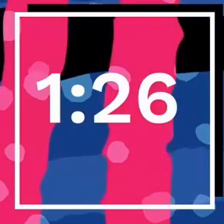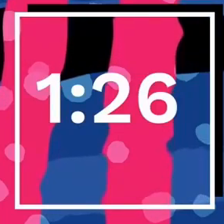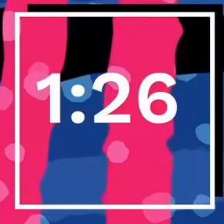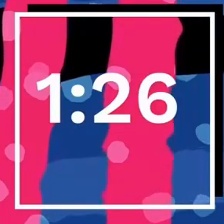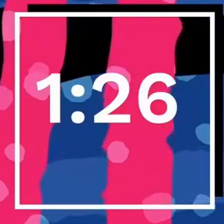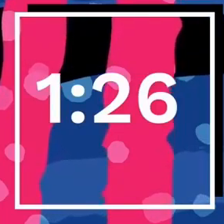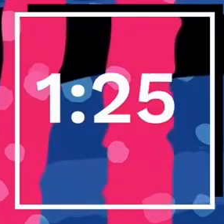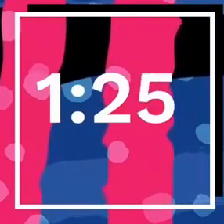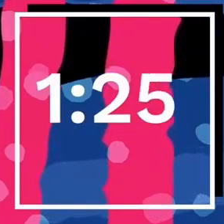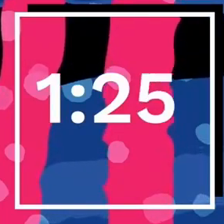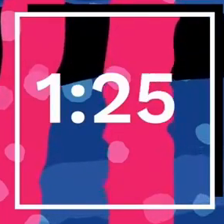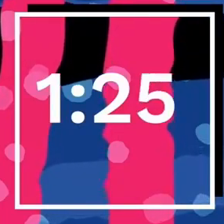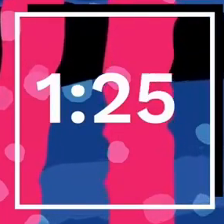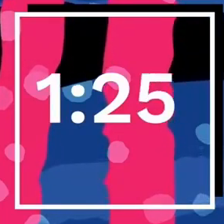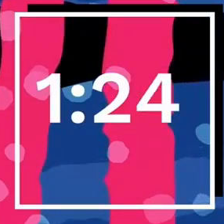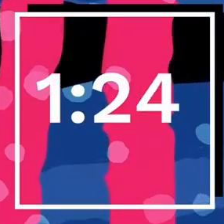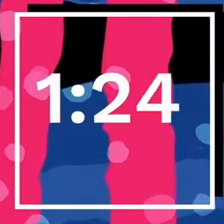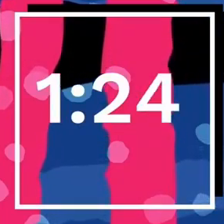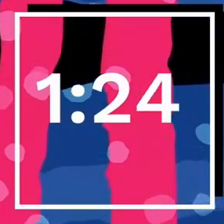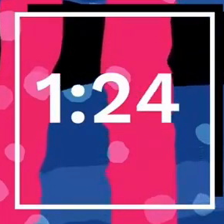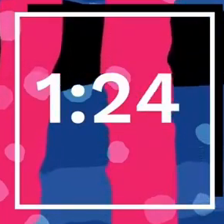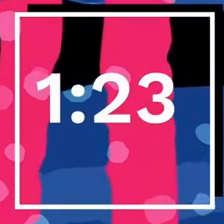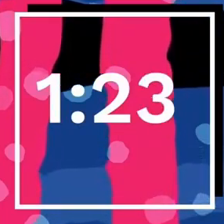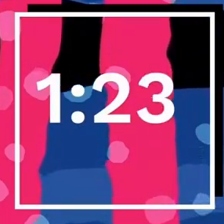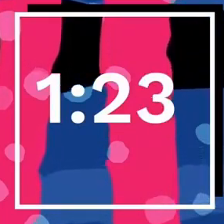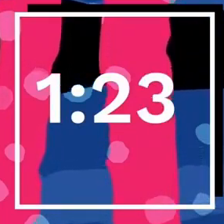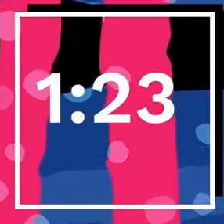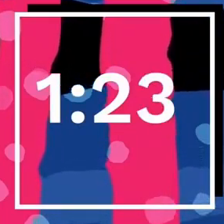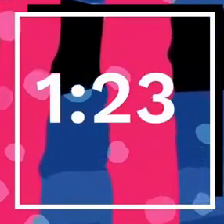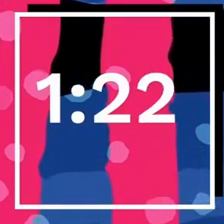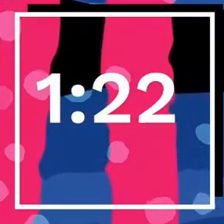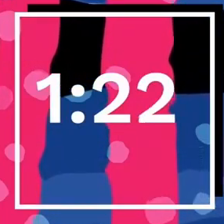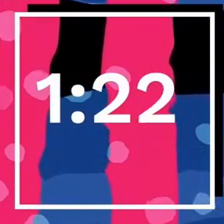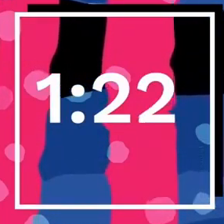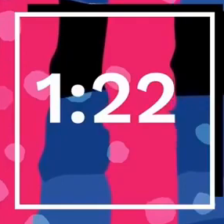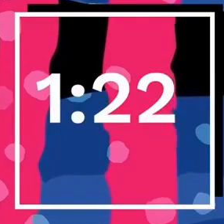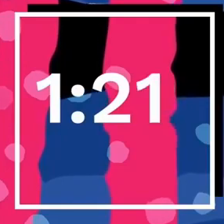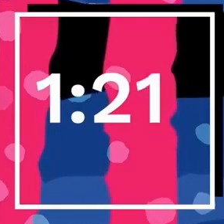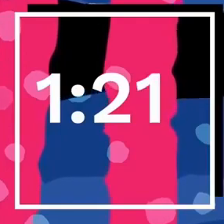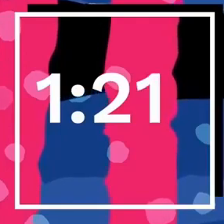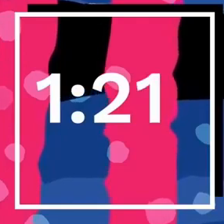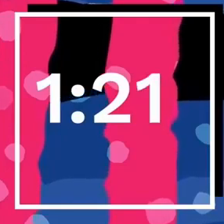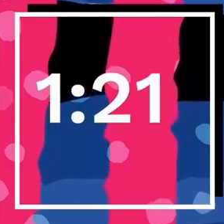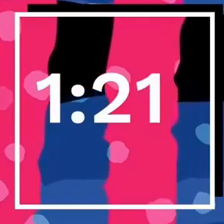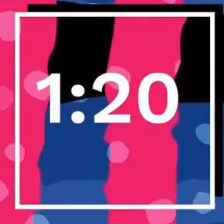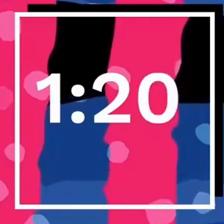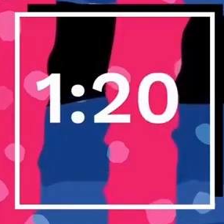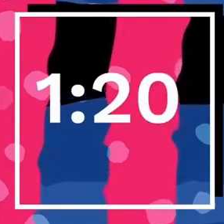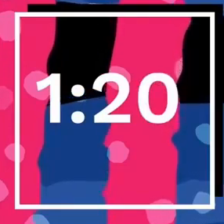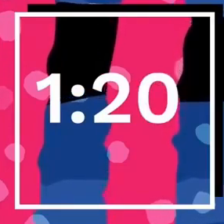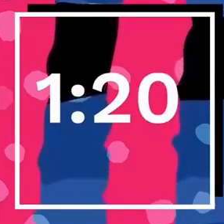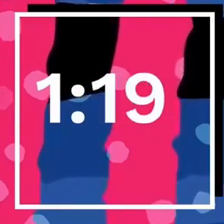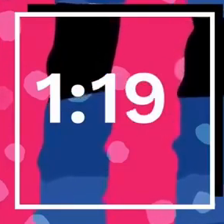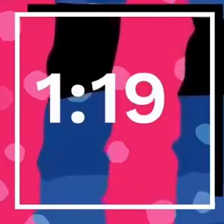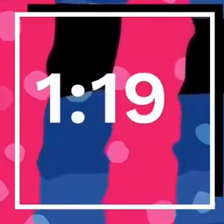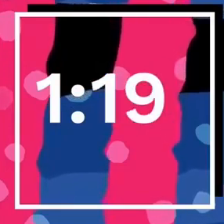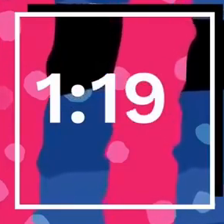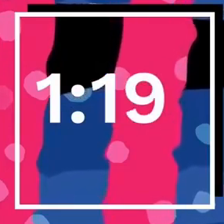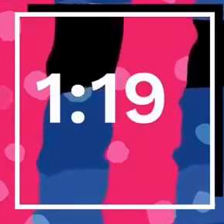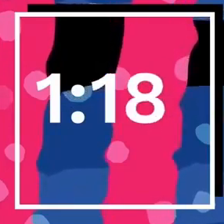TAX CREDIT JULY 15, UP TO $1800 IN CASH THROUGH DECEMBER. ANOTHER 1800 CLAIMED ON 2021 TAX RETURNS.